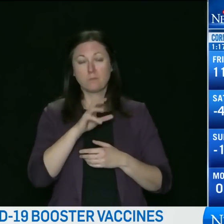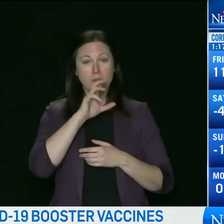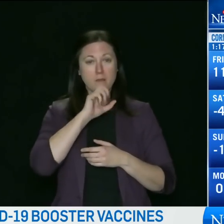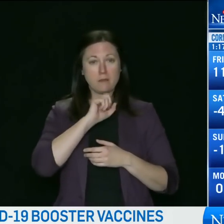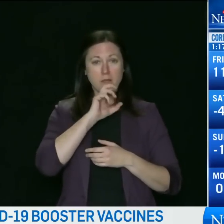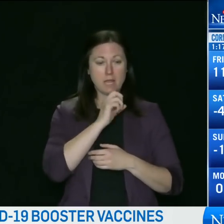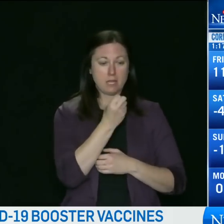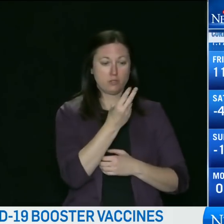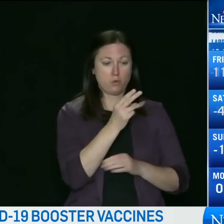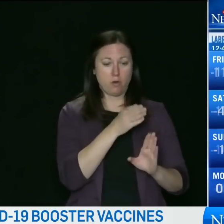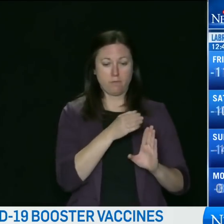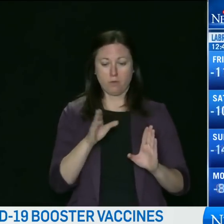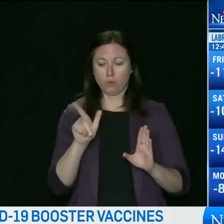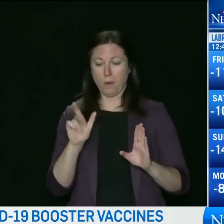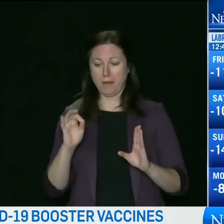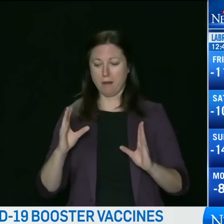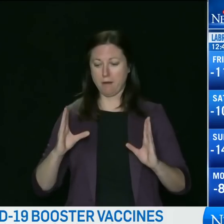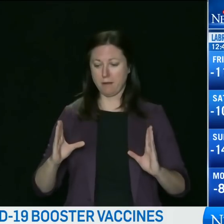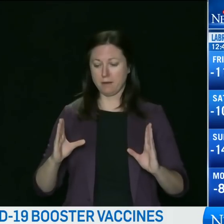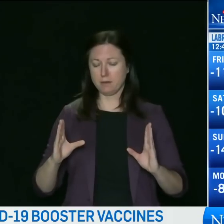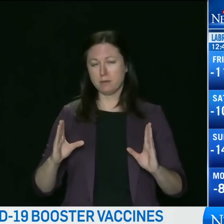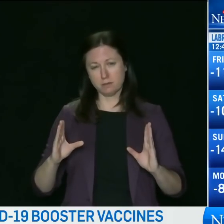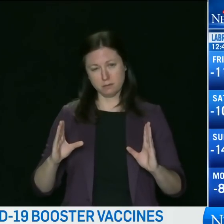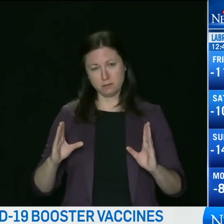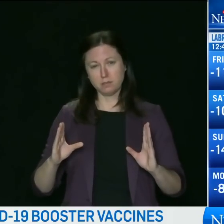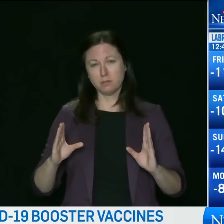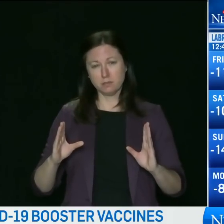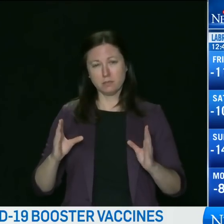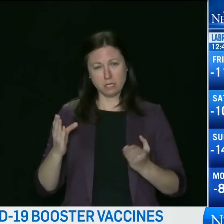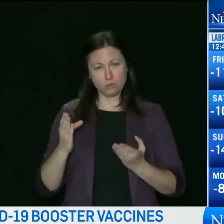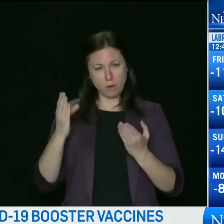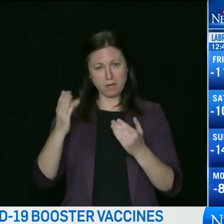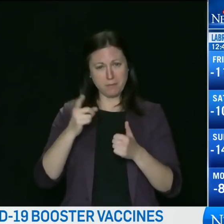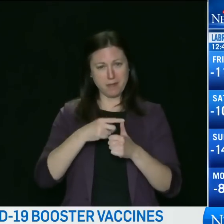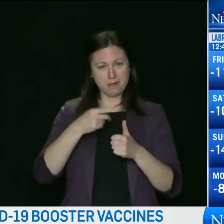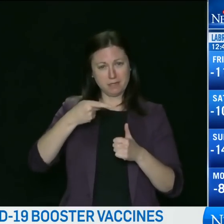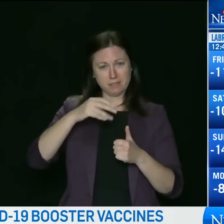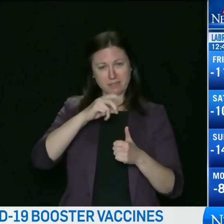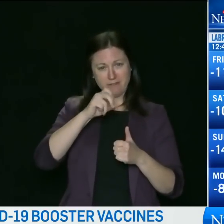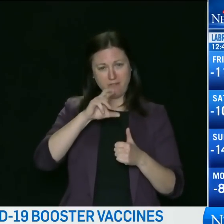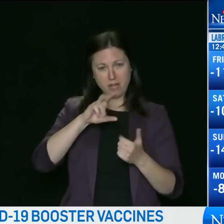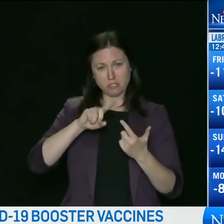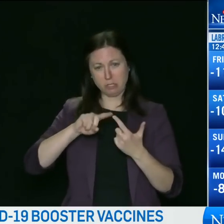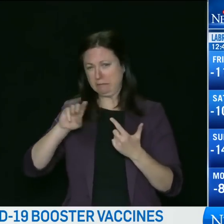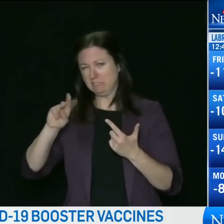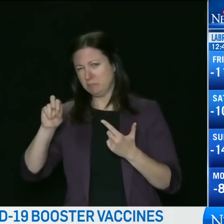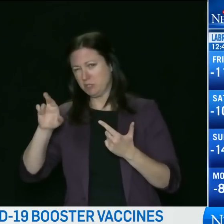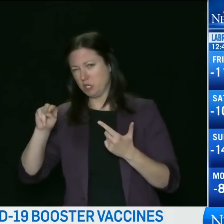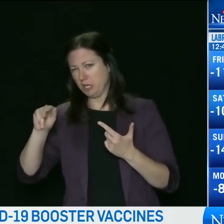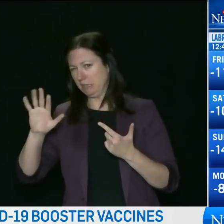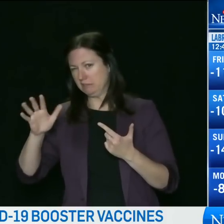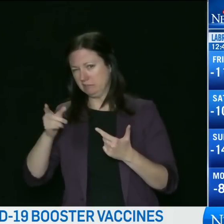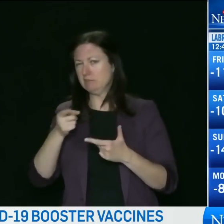Interpreter ] I WOULD LIKE TO KNOW WHAT YOU THINK OF THE 12 TO